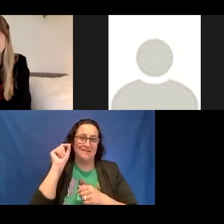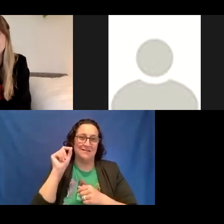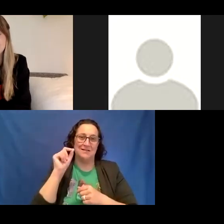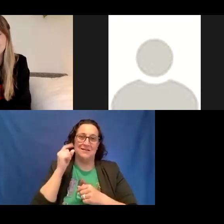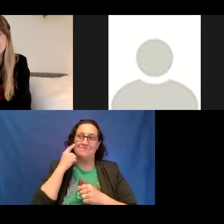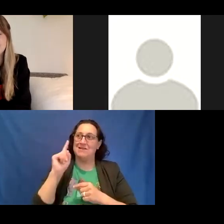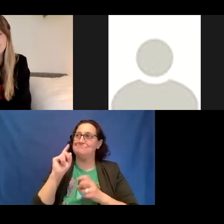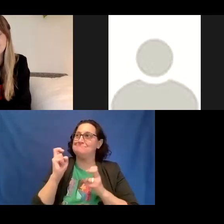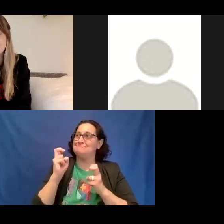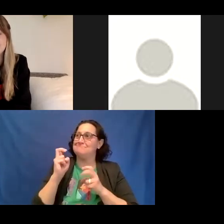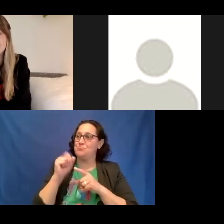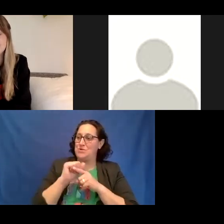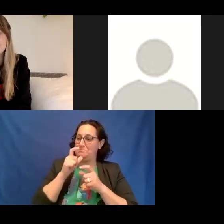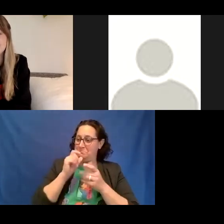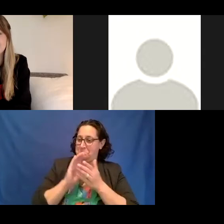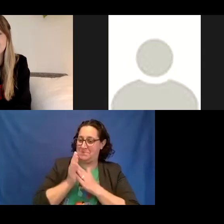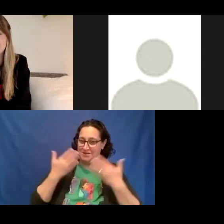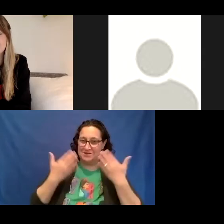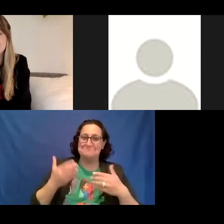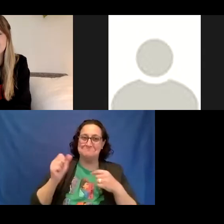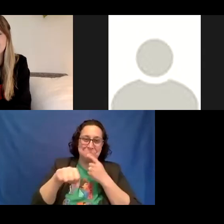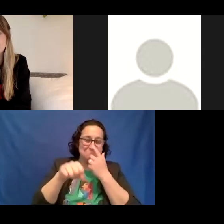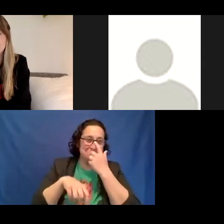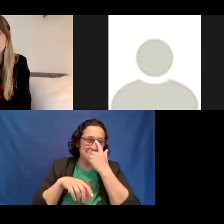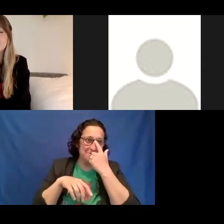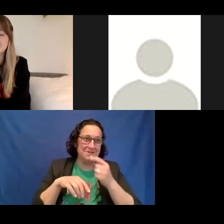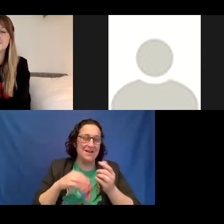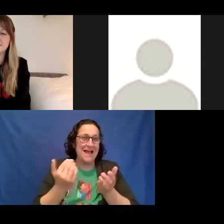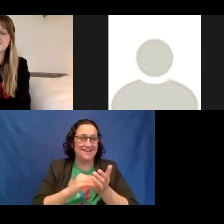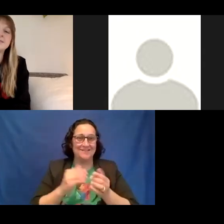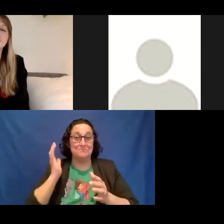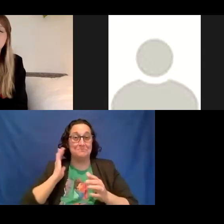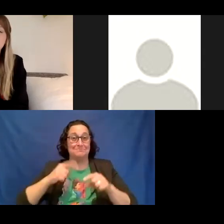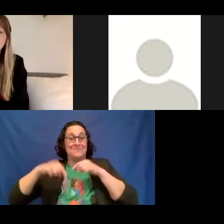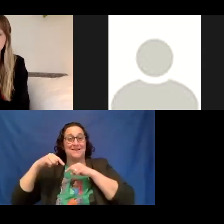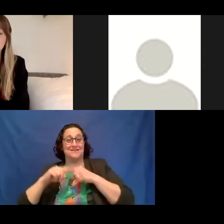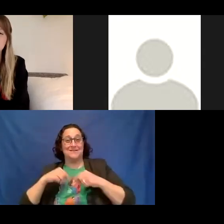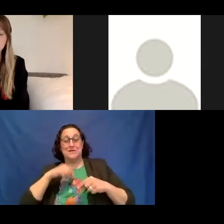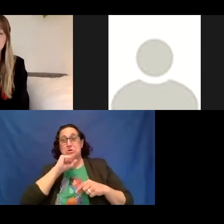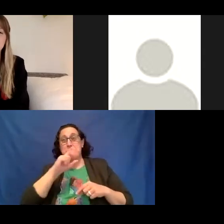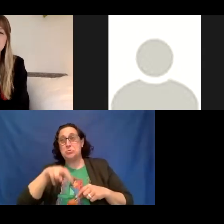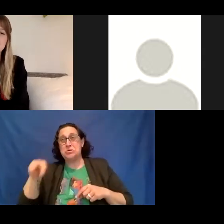Yeah, I will be forever grateful to Gallaudet because it really did impact who I am today.